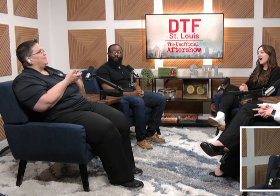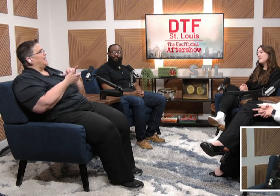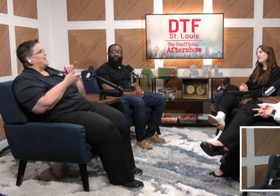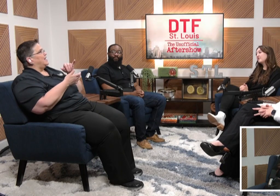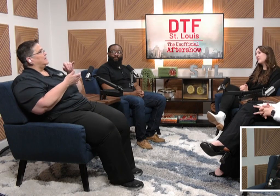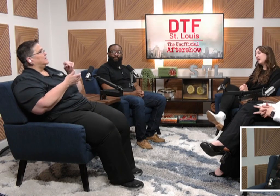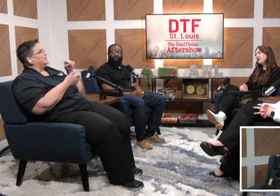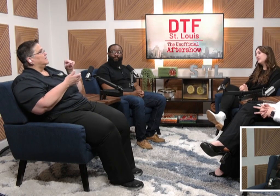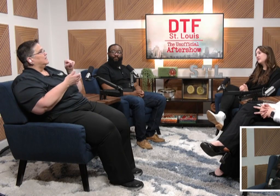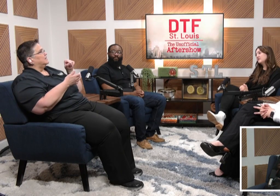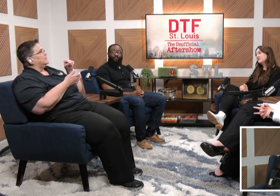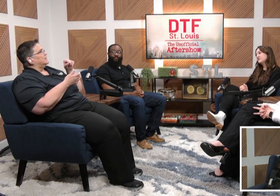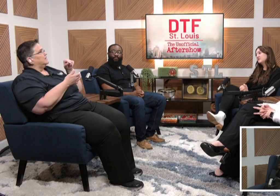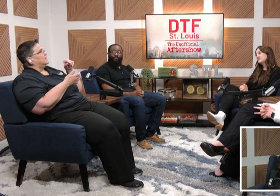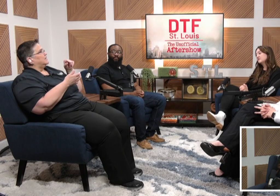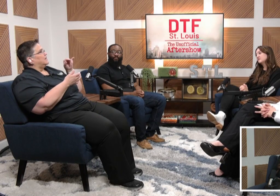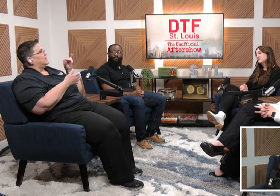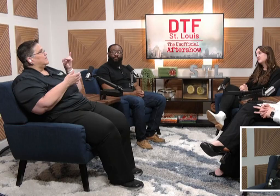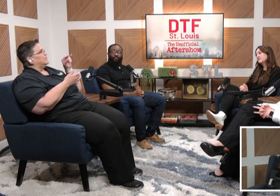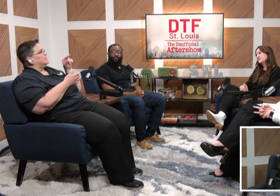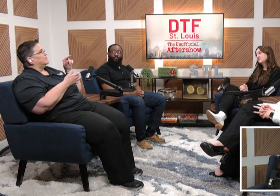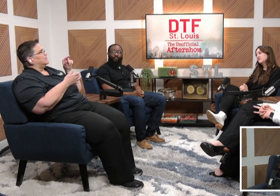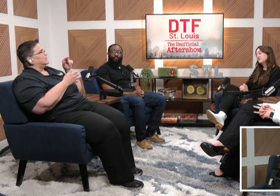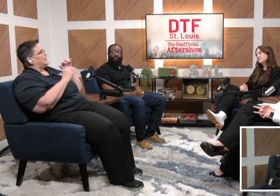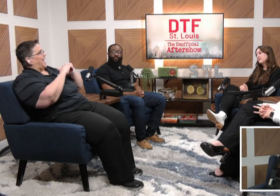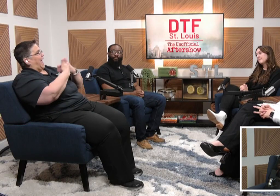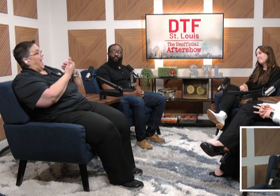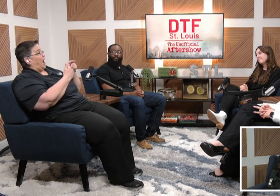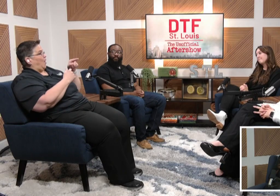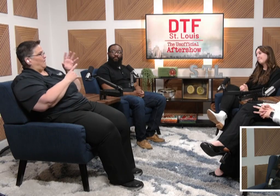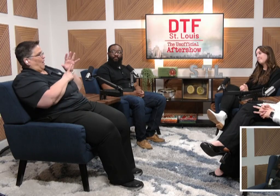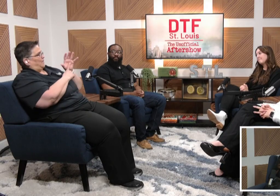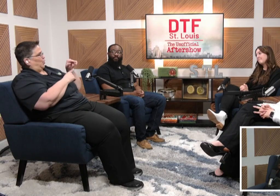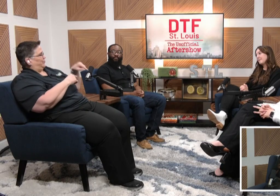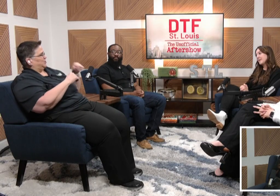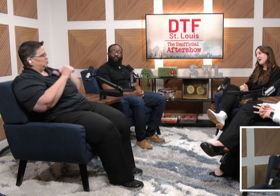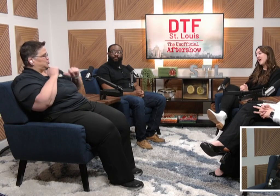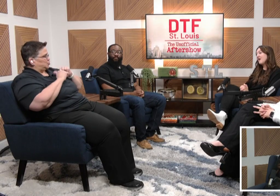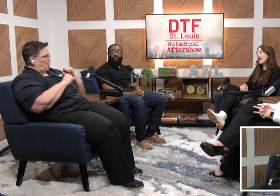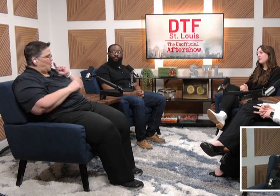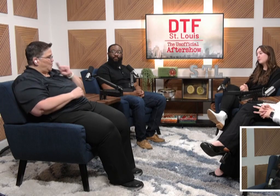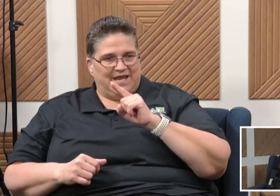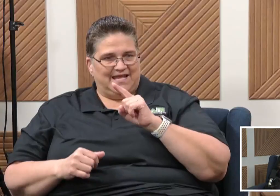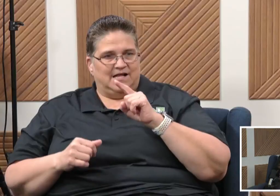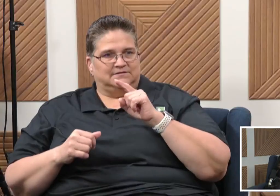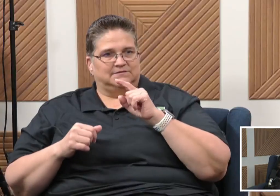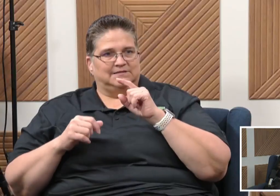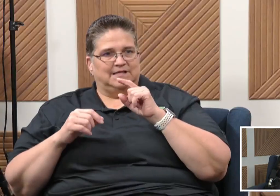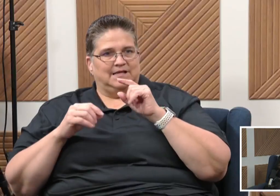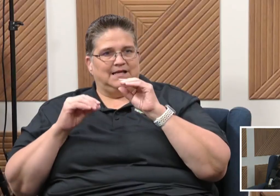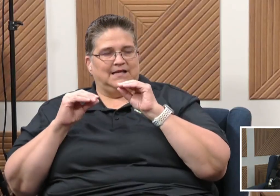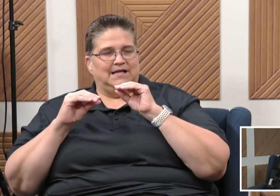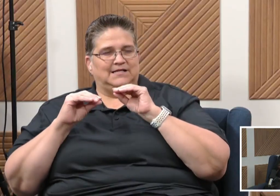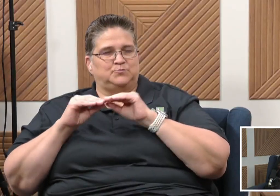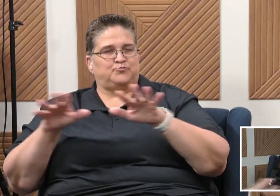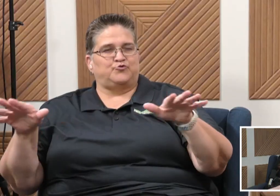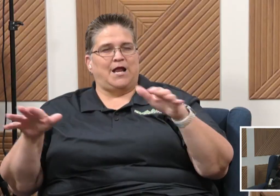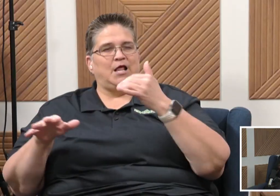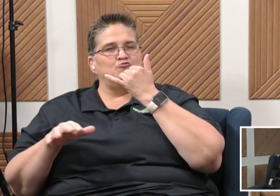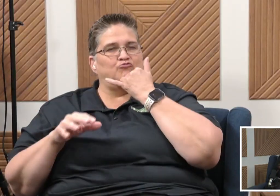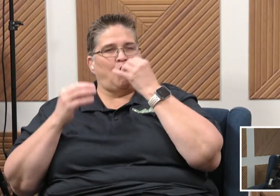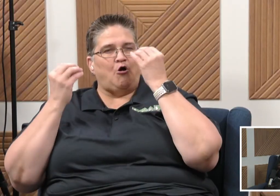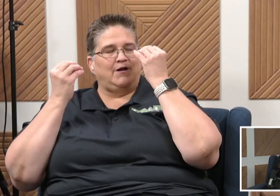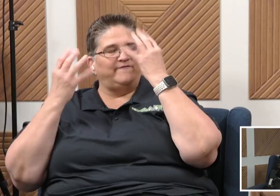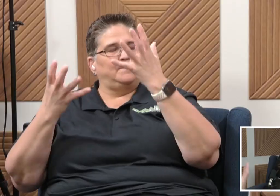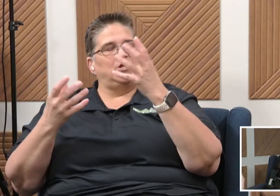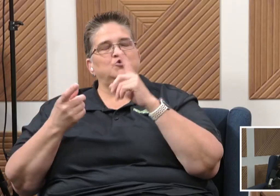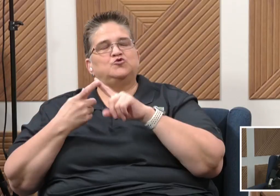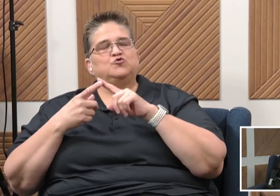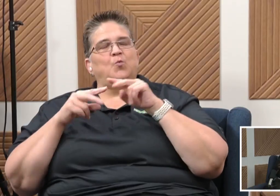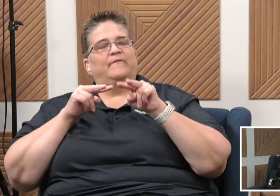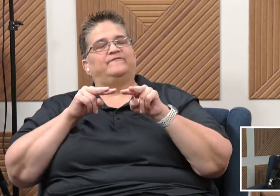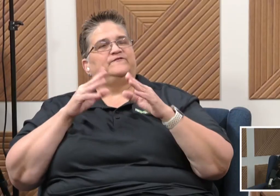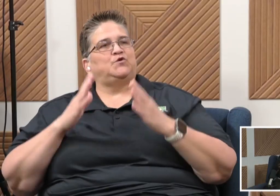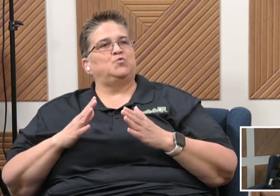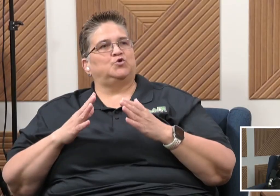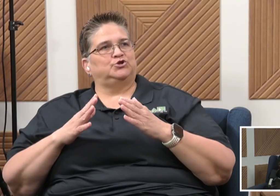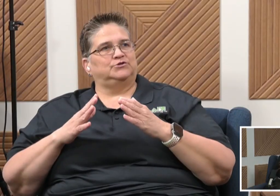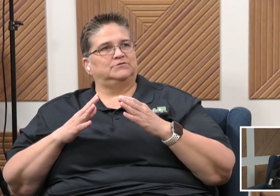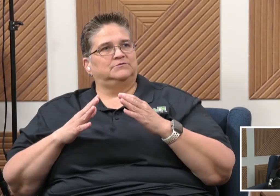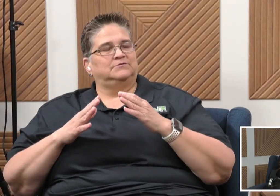I'm afraid of how popular this show is, the spreading the wrong message to viewers.